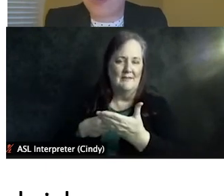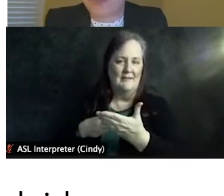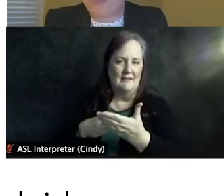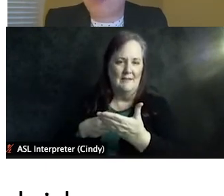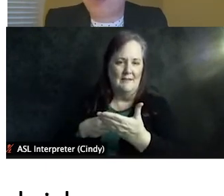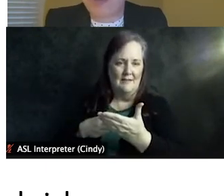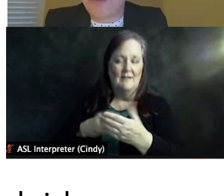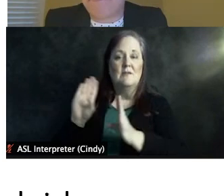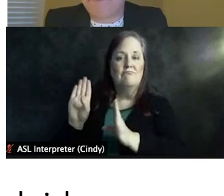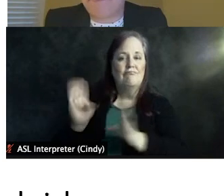at the appropriate time.